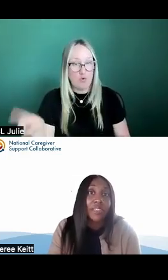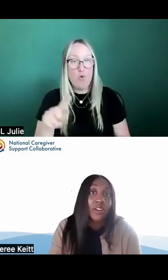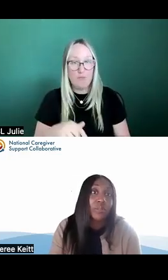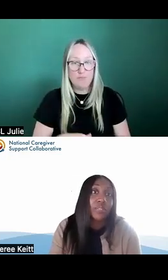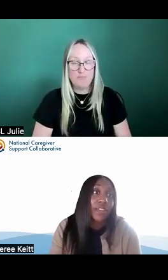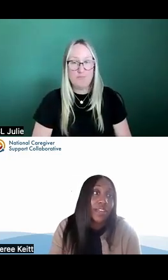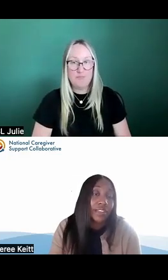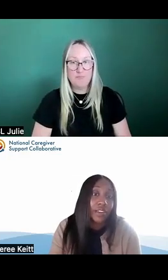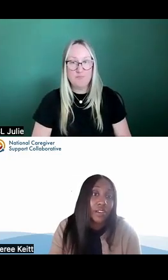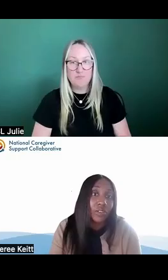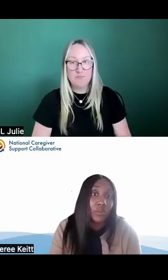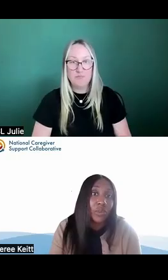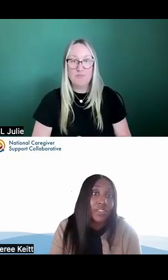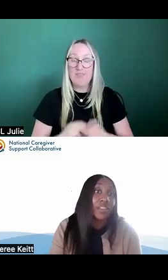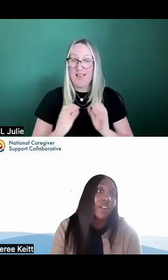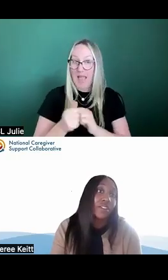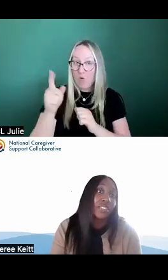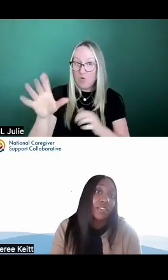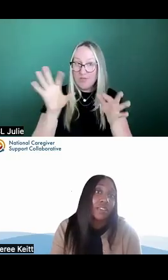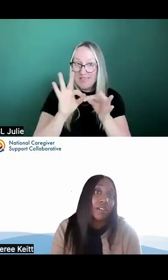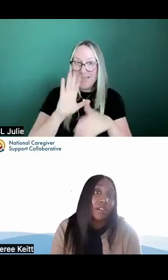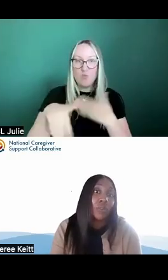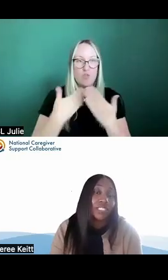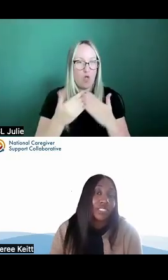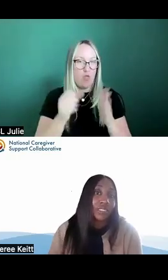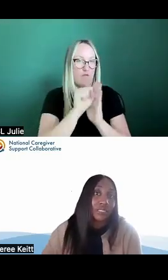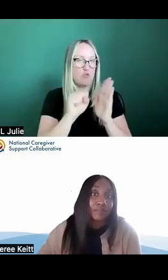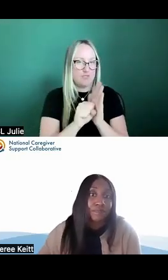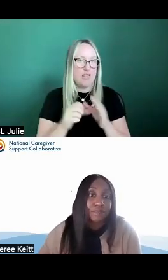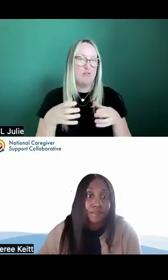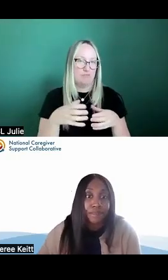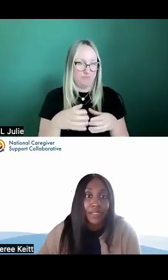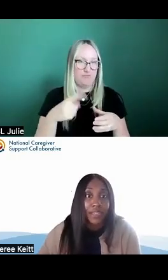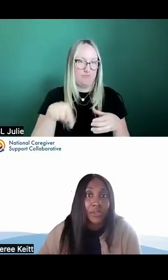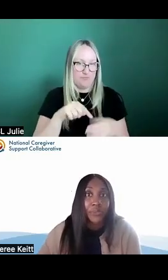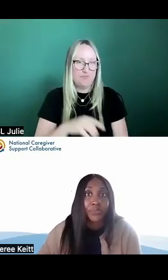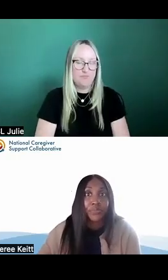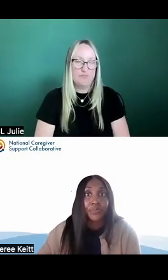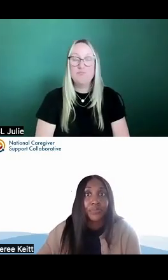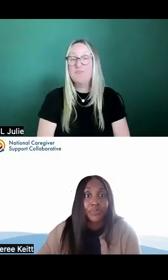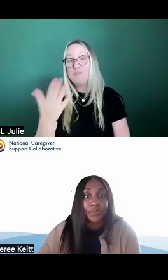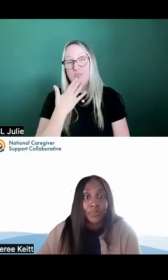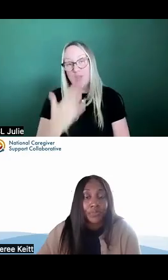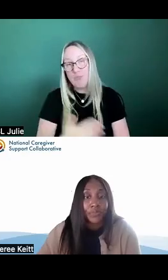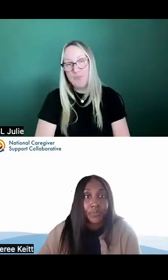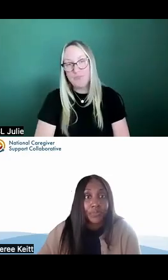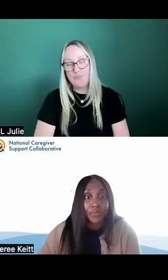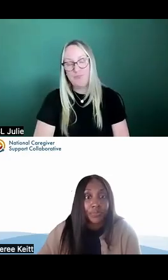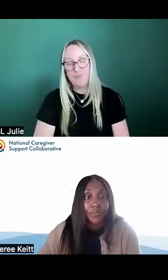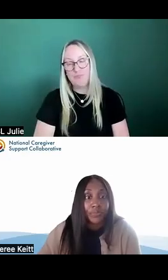in terms of connecting you with any of our state coalitions. Thank you. Great,